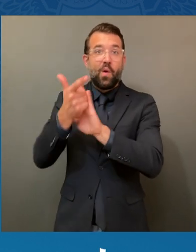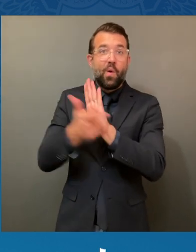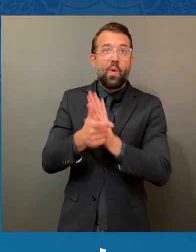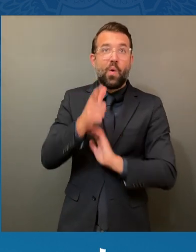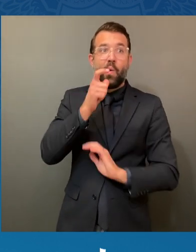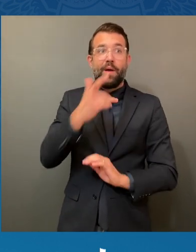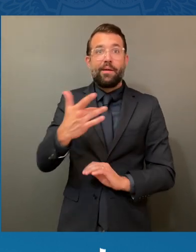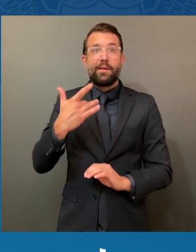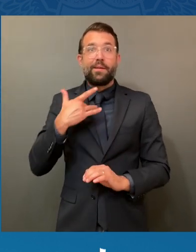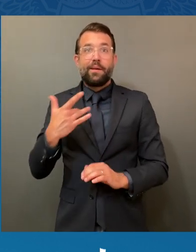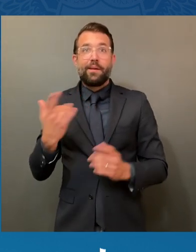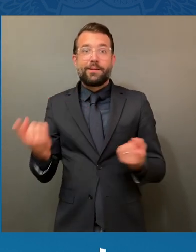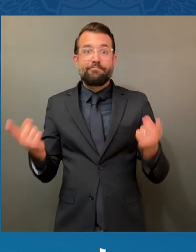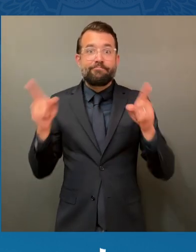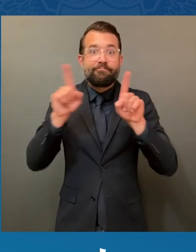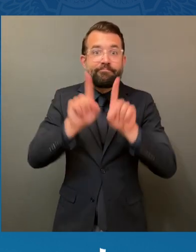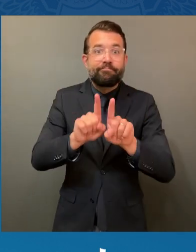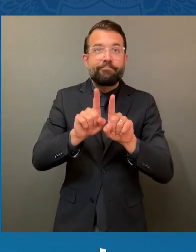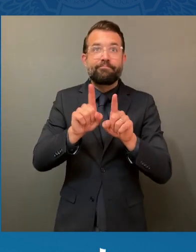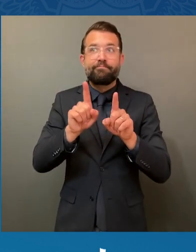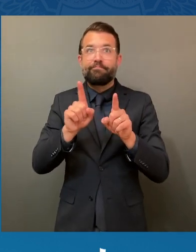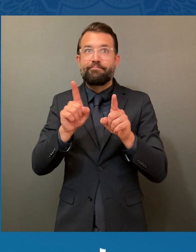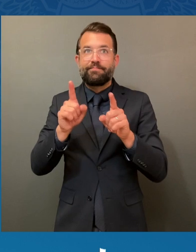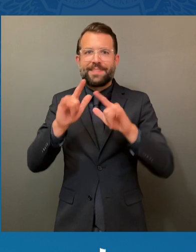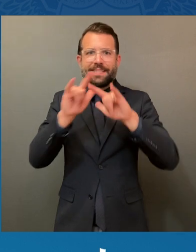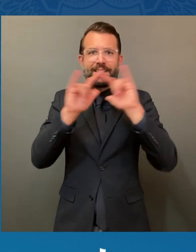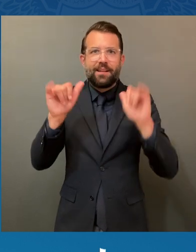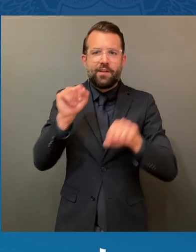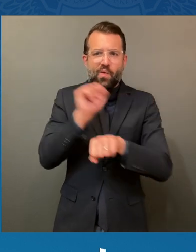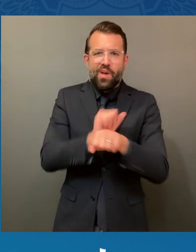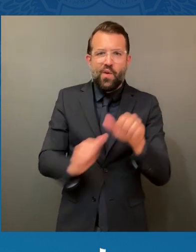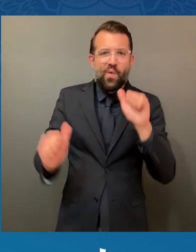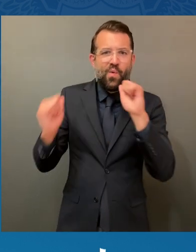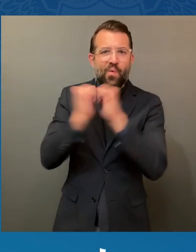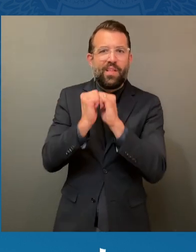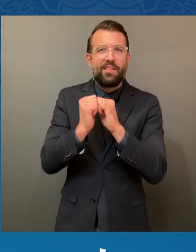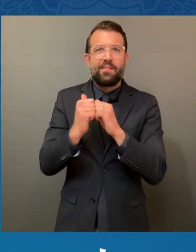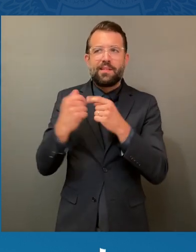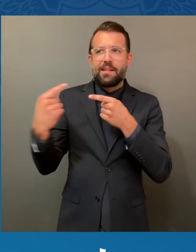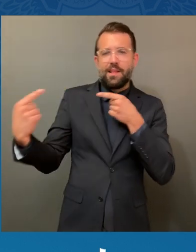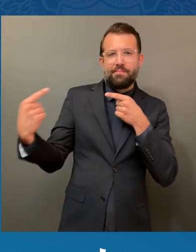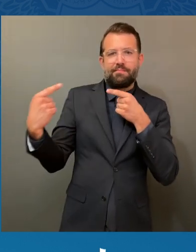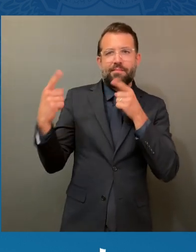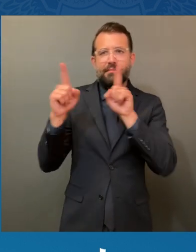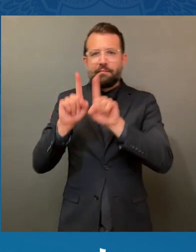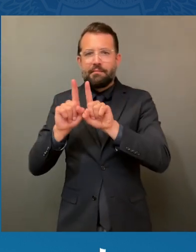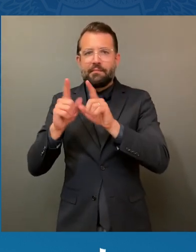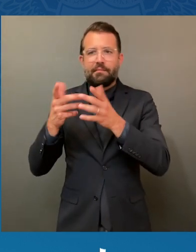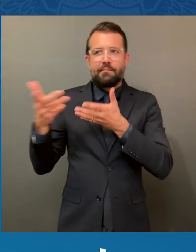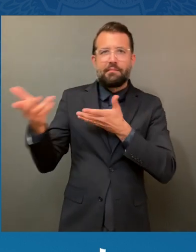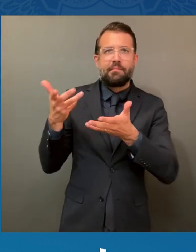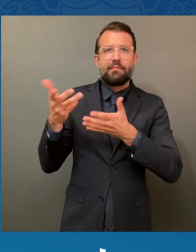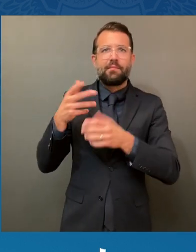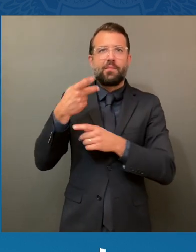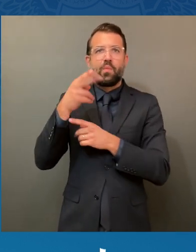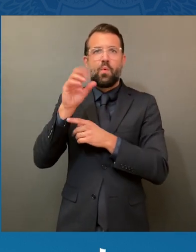but often work with -- convening pro-bono services to ensure women can access reproductive healthcare.